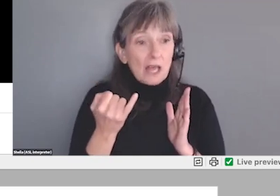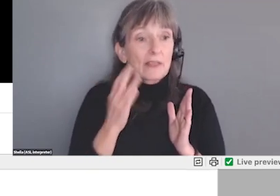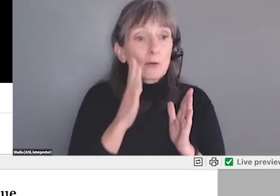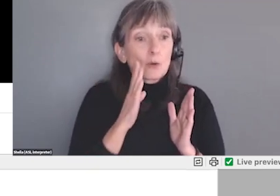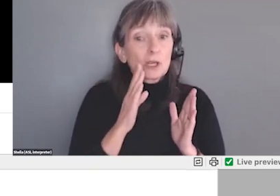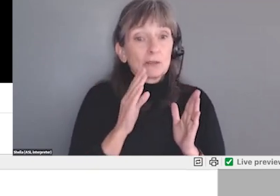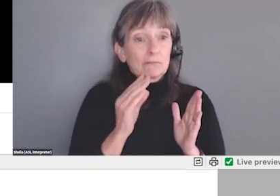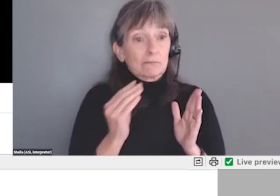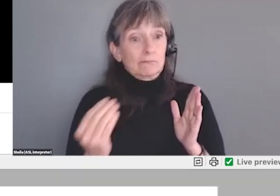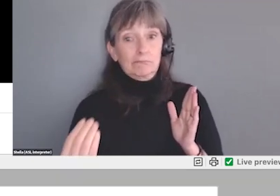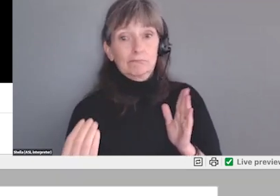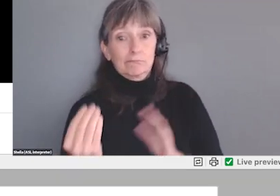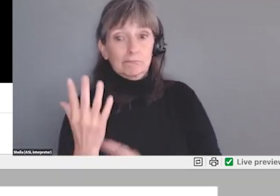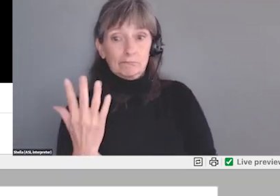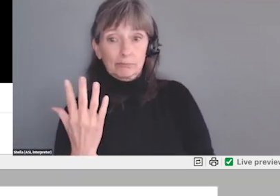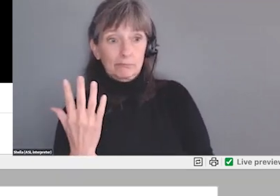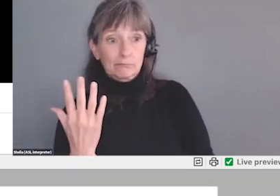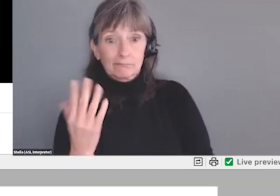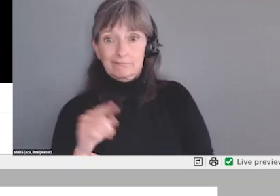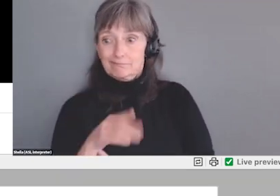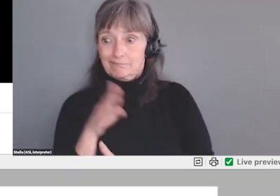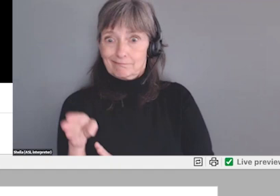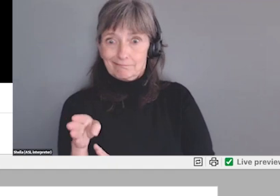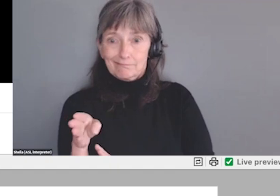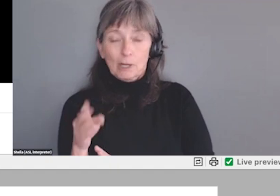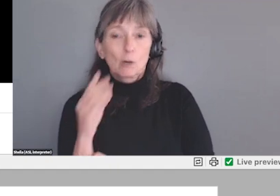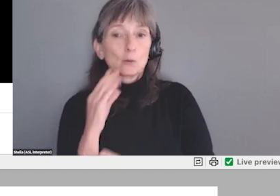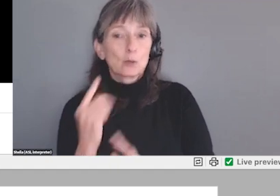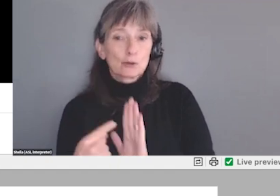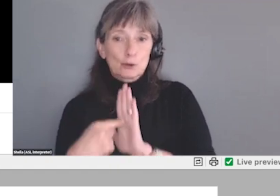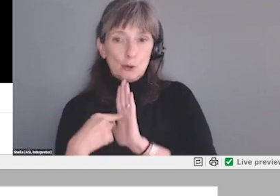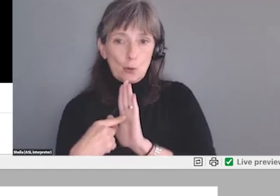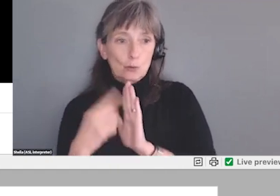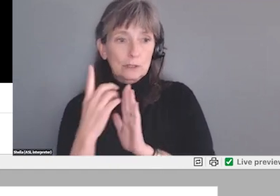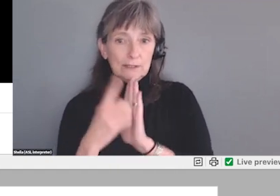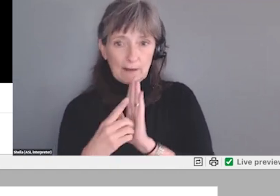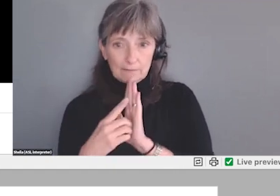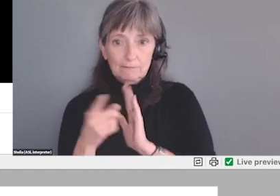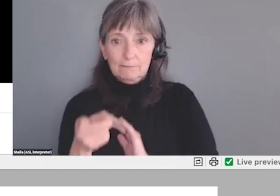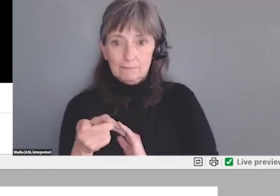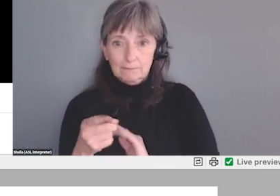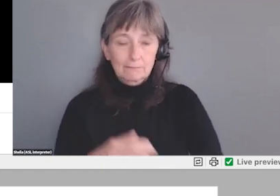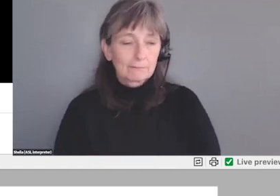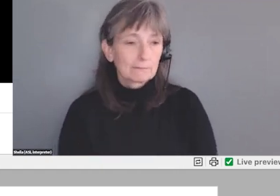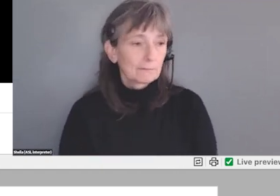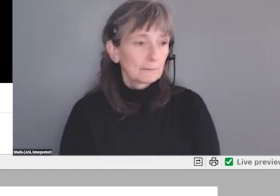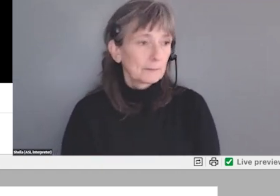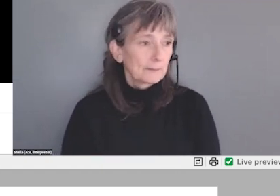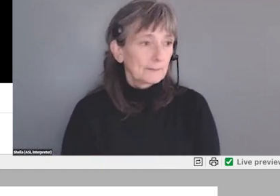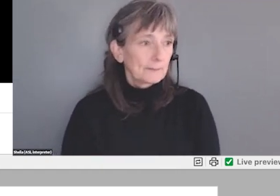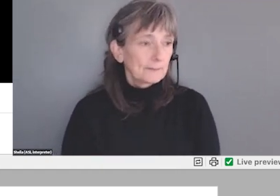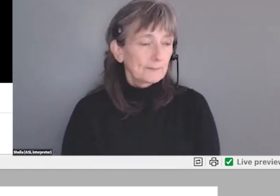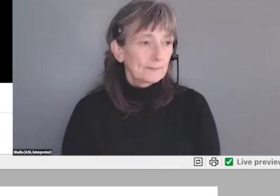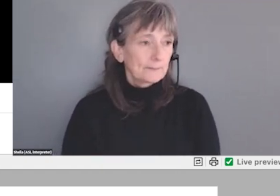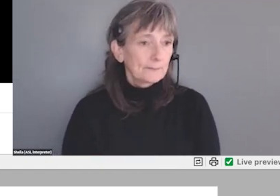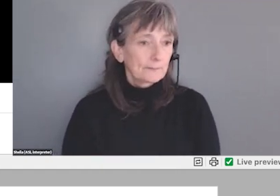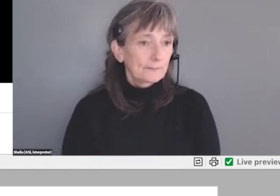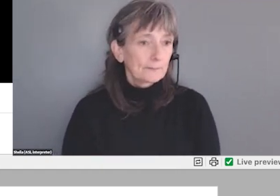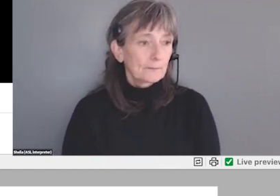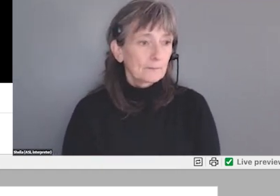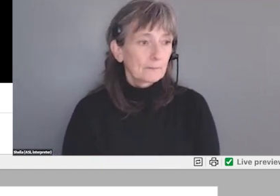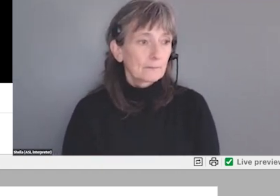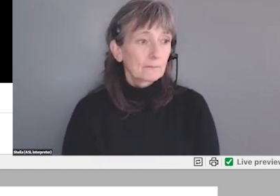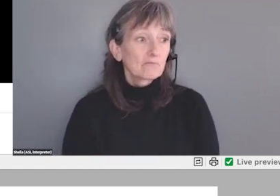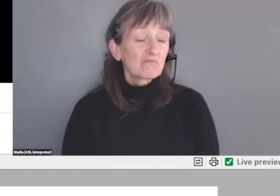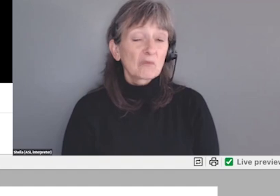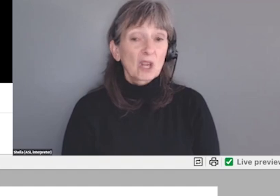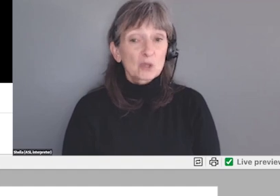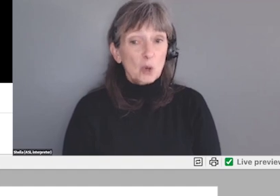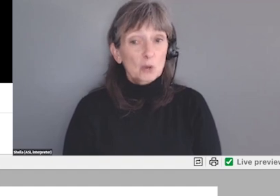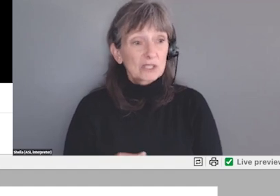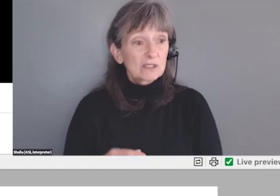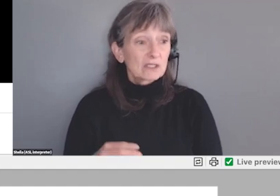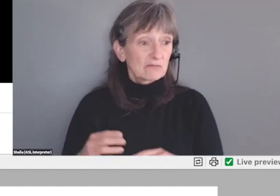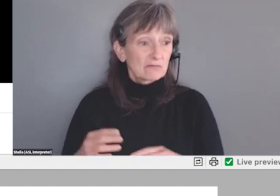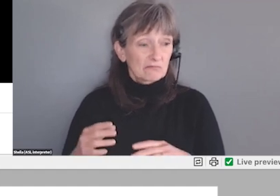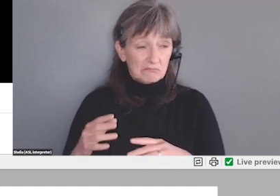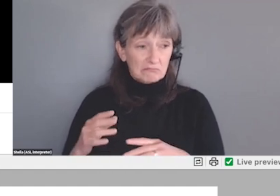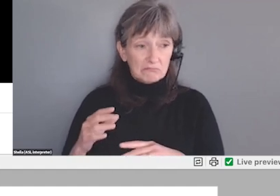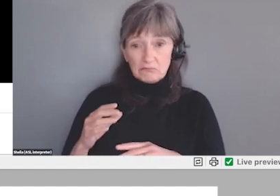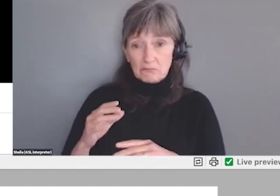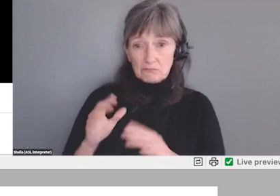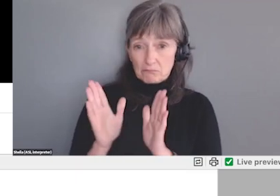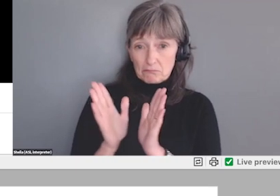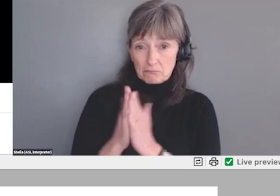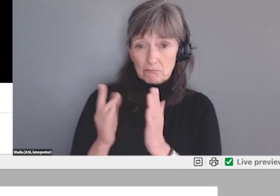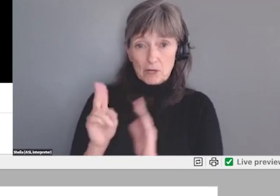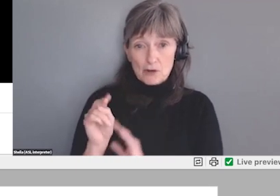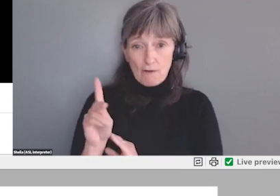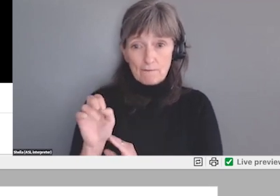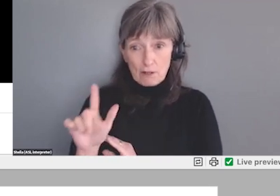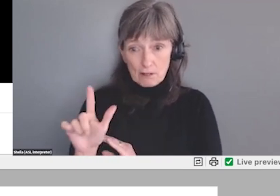to be the result of my design. So, since this is a classic novel, I'm going to be... I'm going